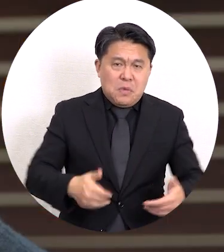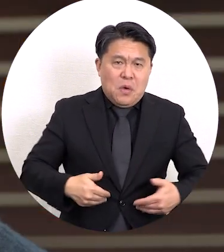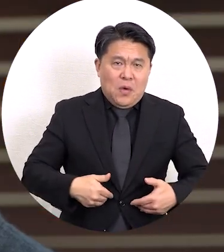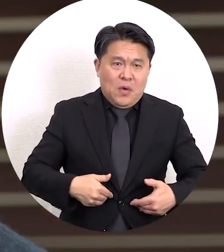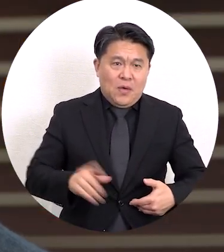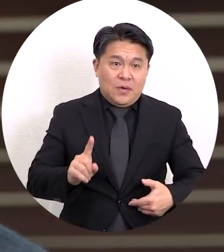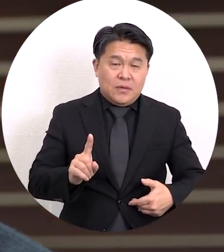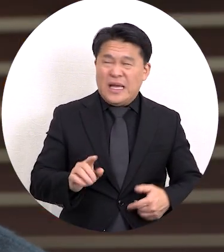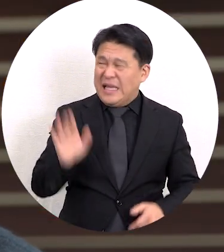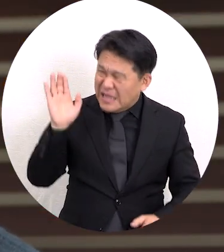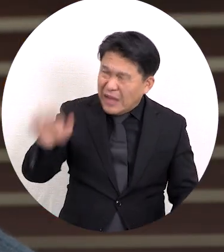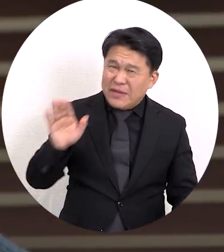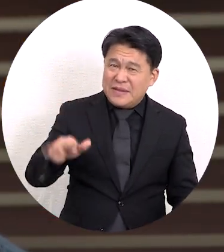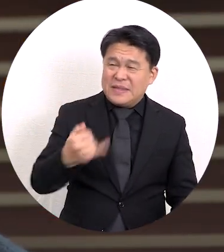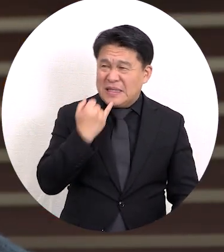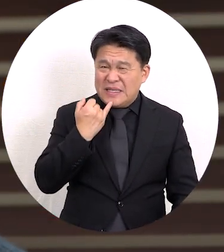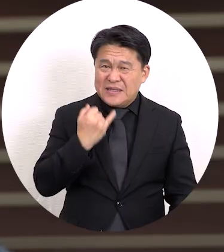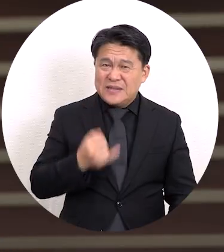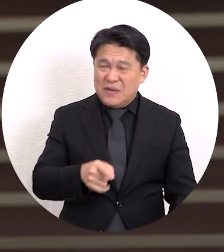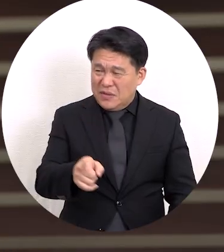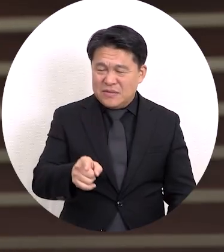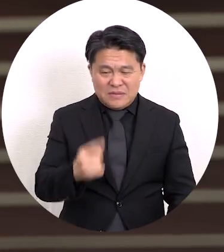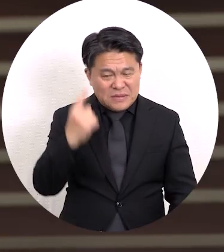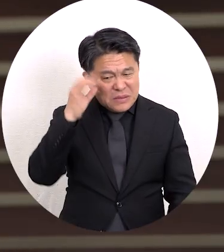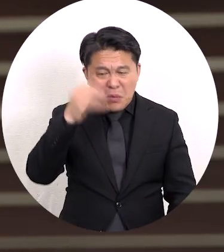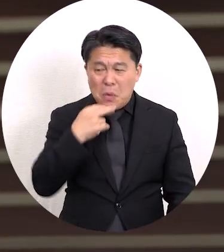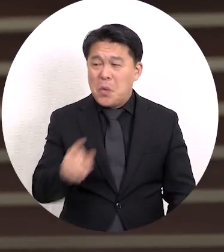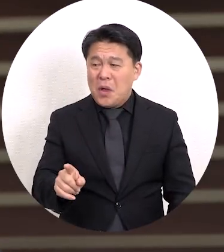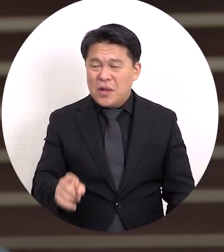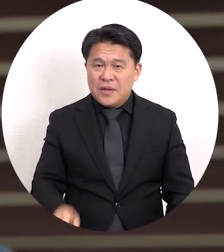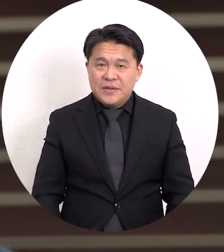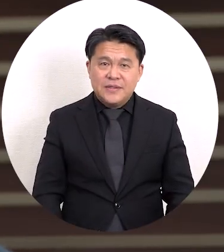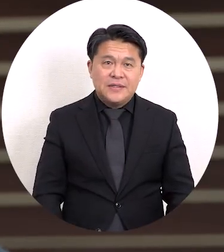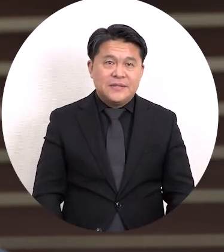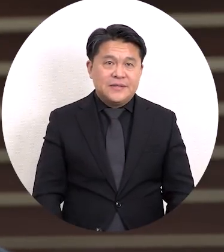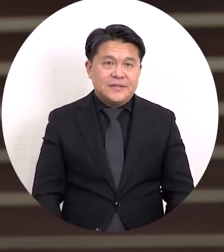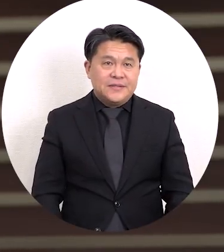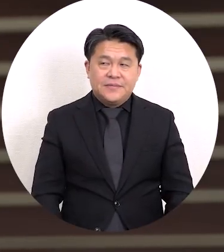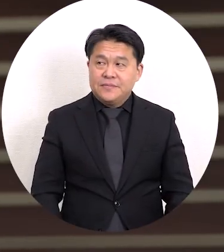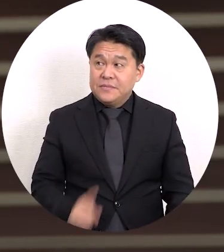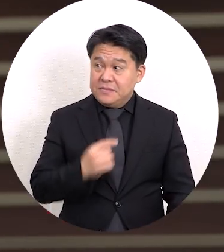Someone suggested he could finish it later, but he said,